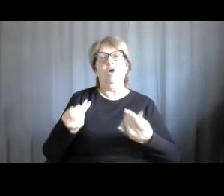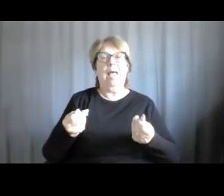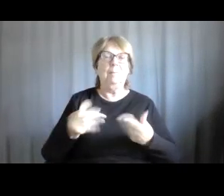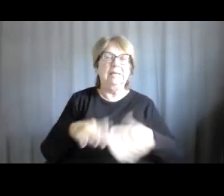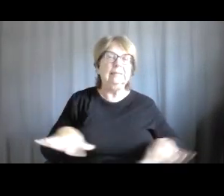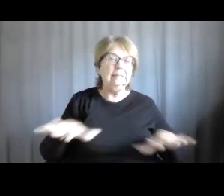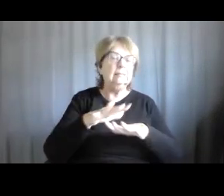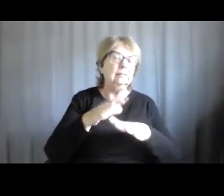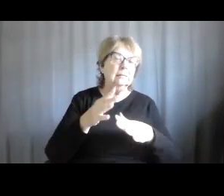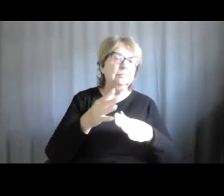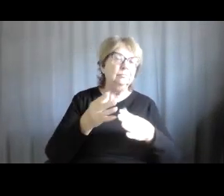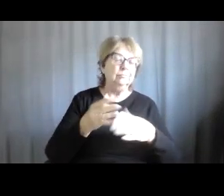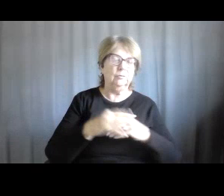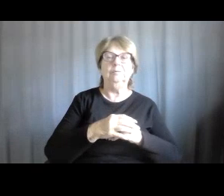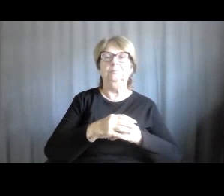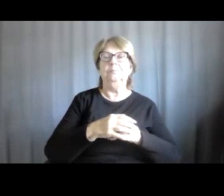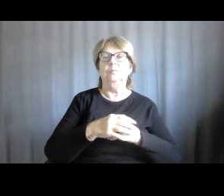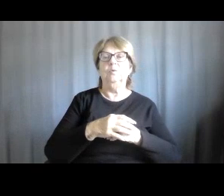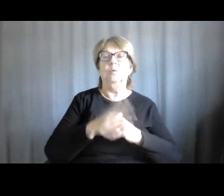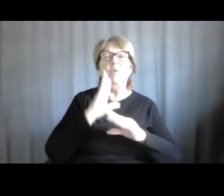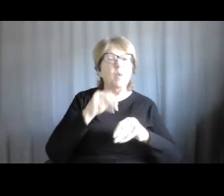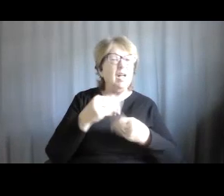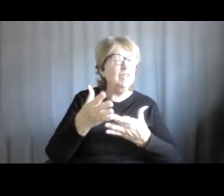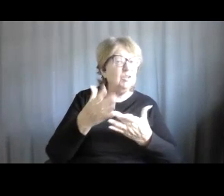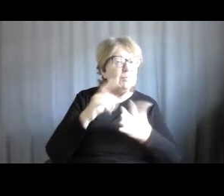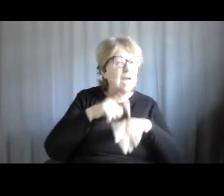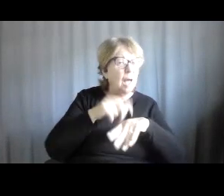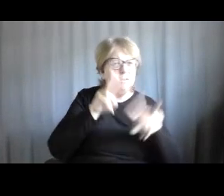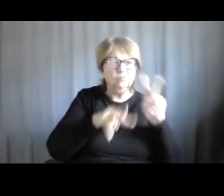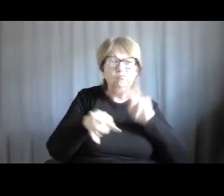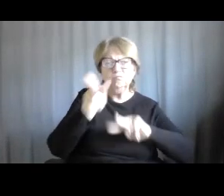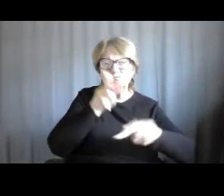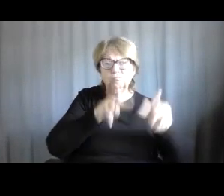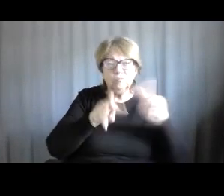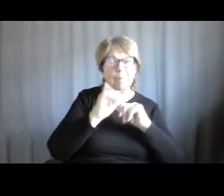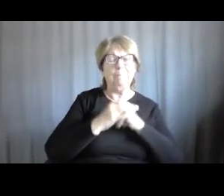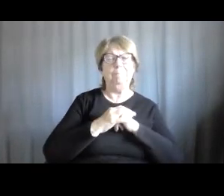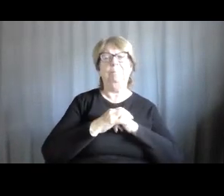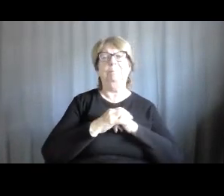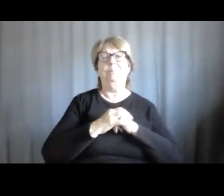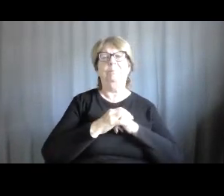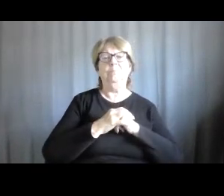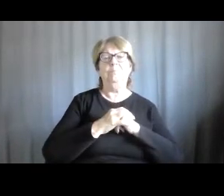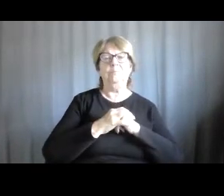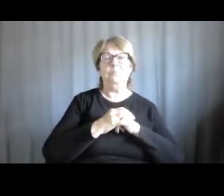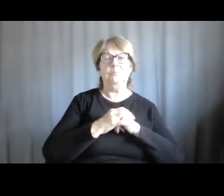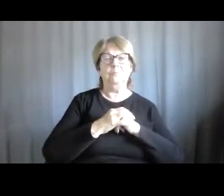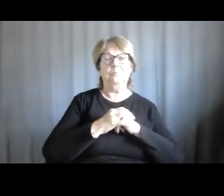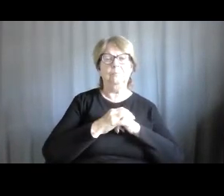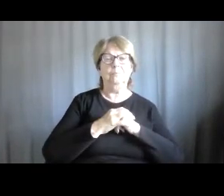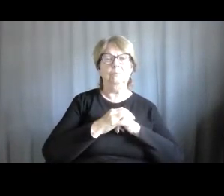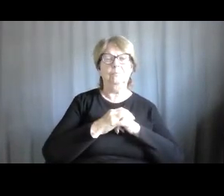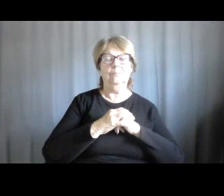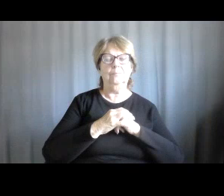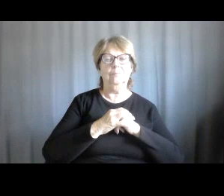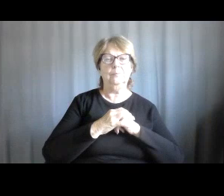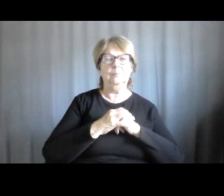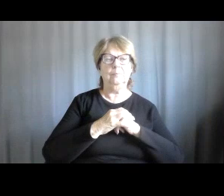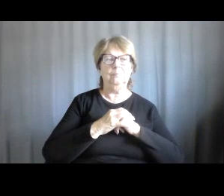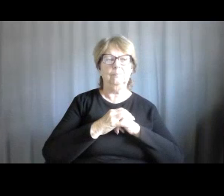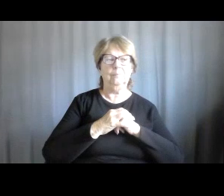give everybody a second to look at this.